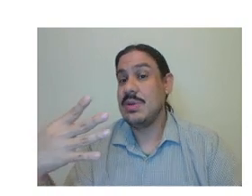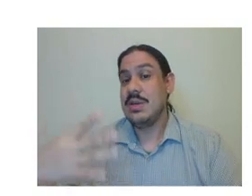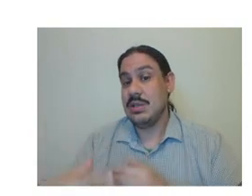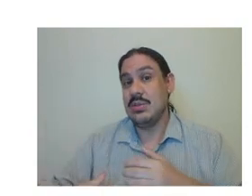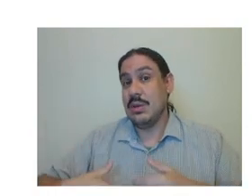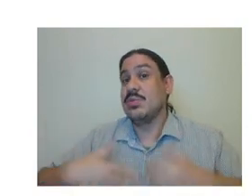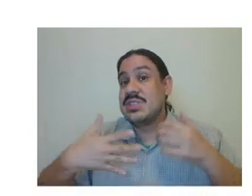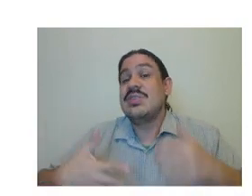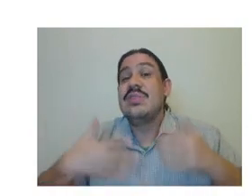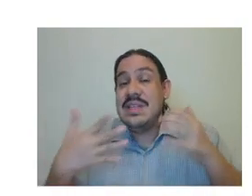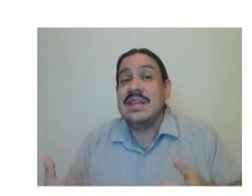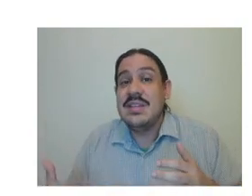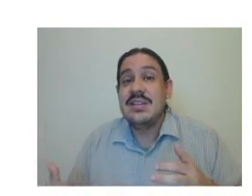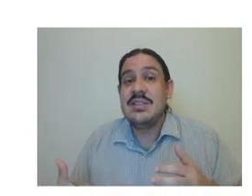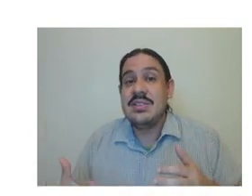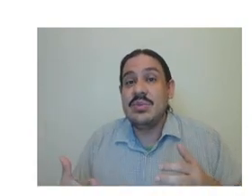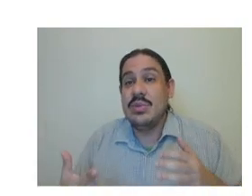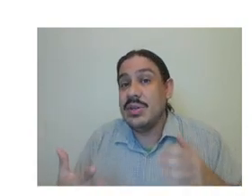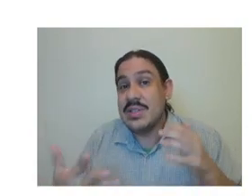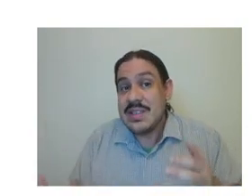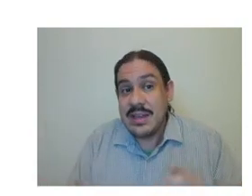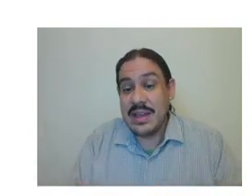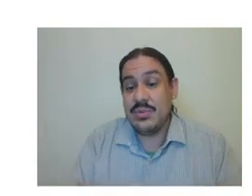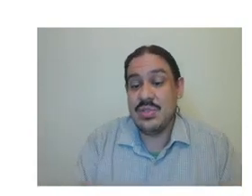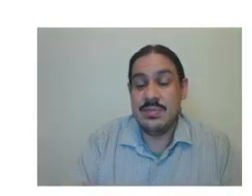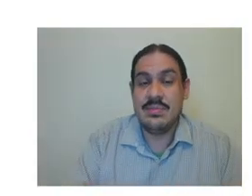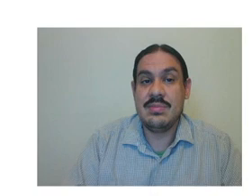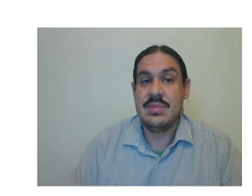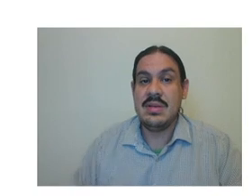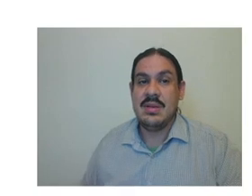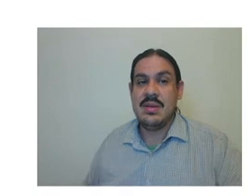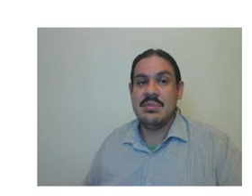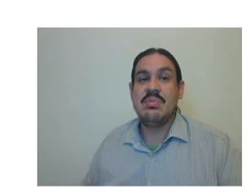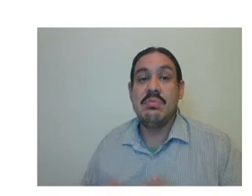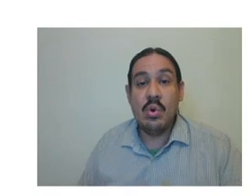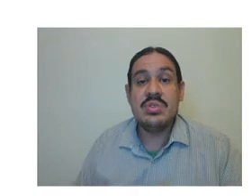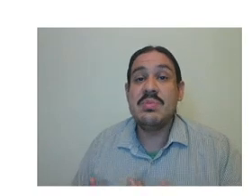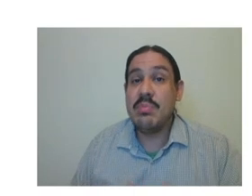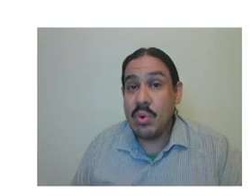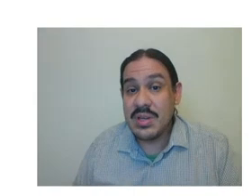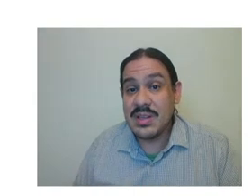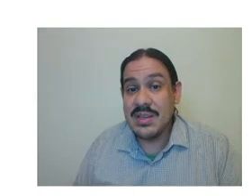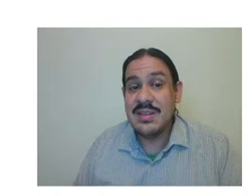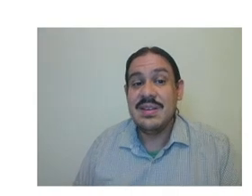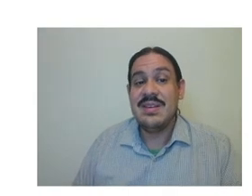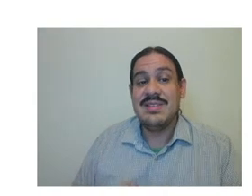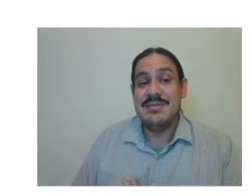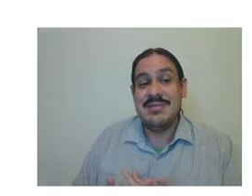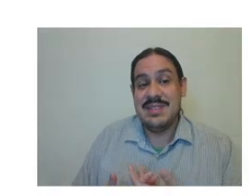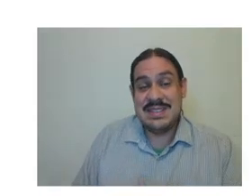you place value in English or on your in the languages that you speak people